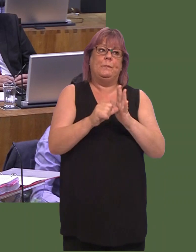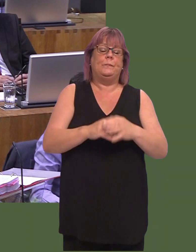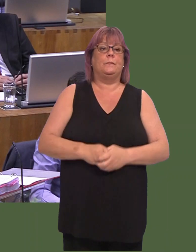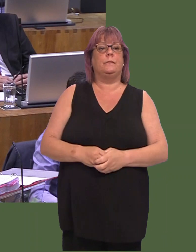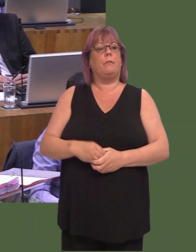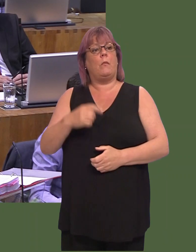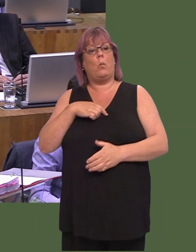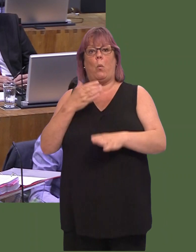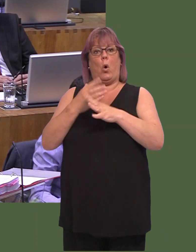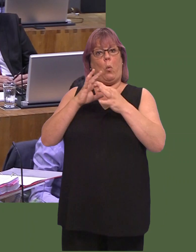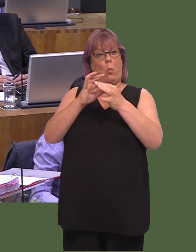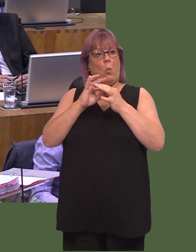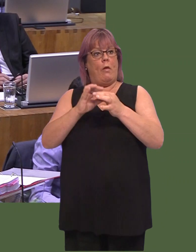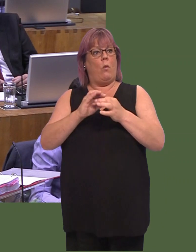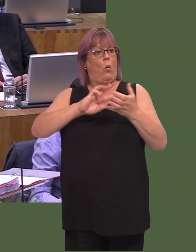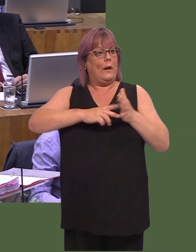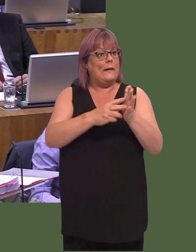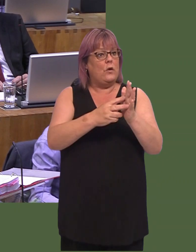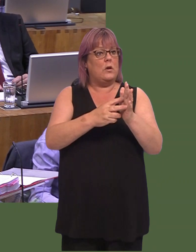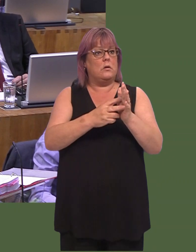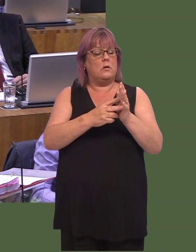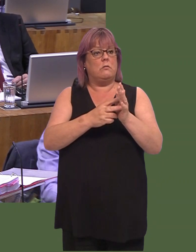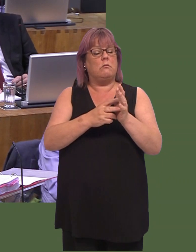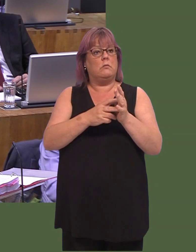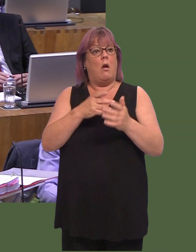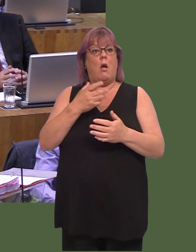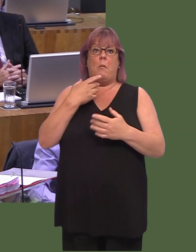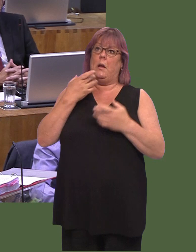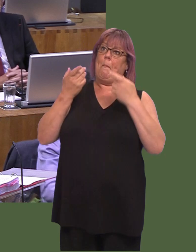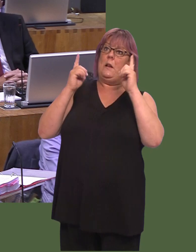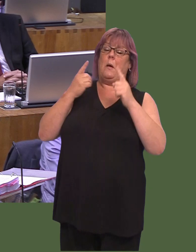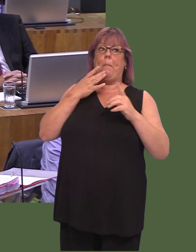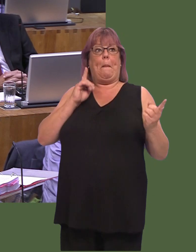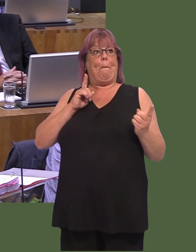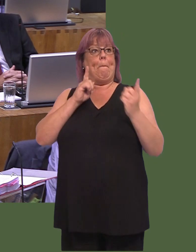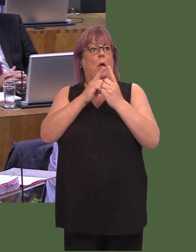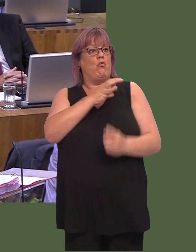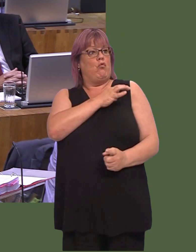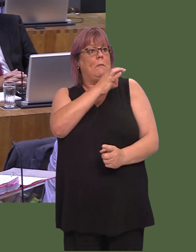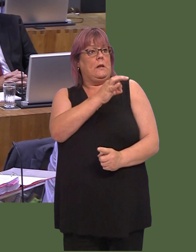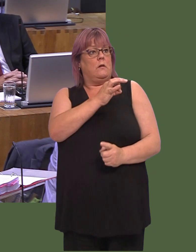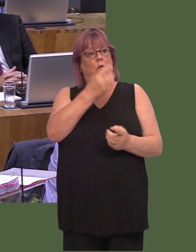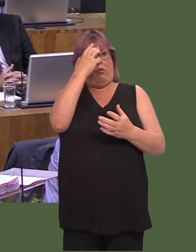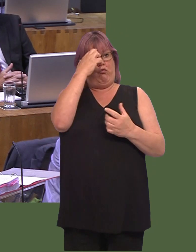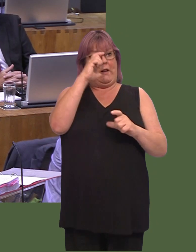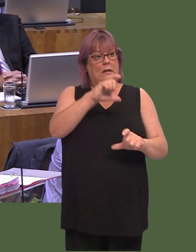We will, of course, work with residents organisations. I can say that the Minister has already had a constructive meeting with representatives